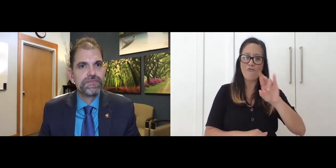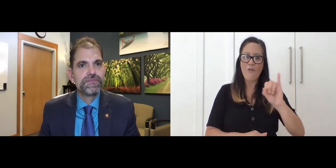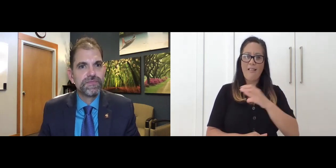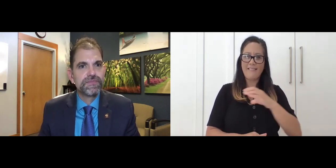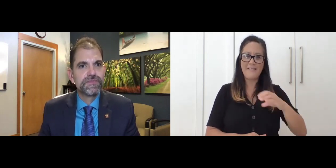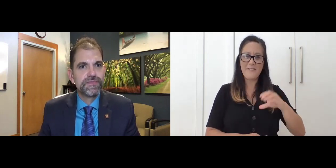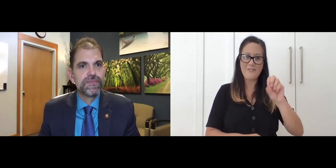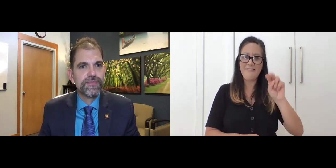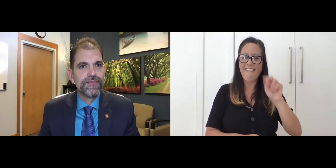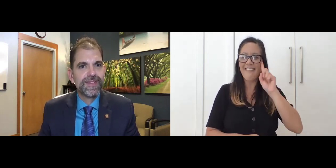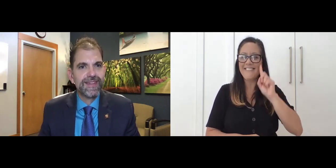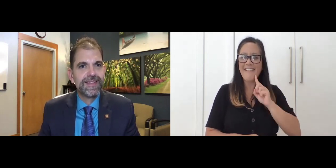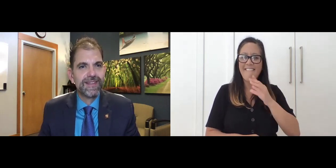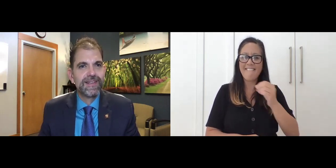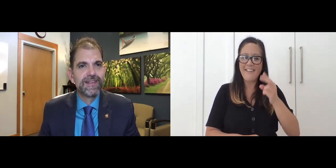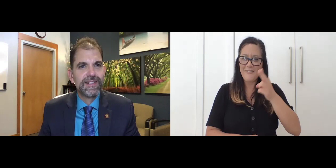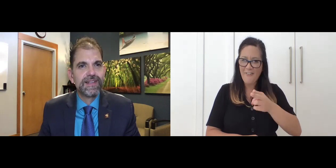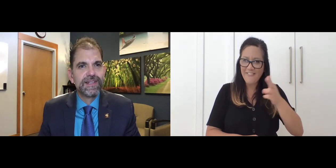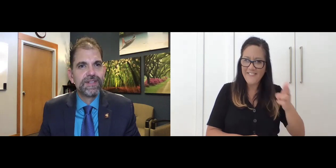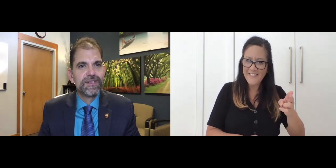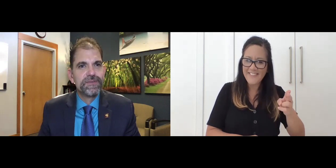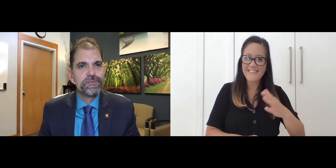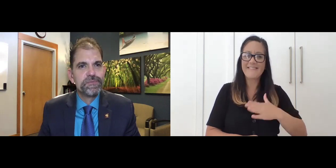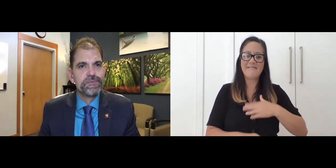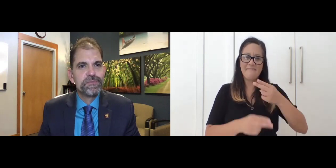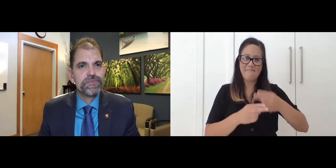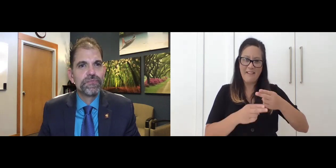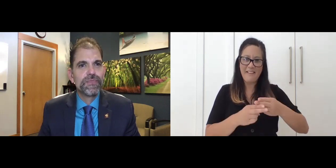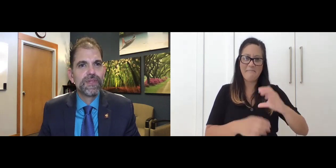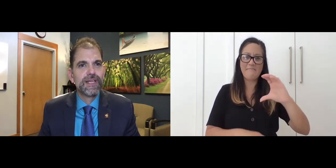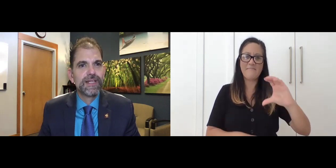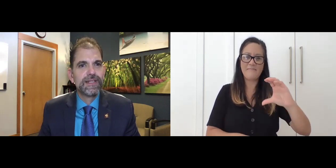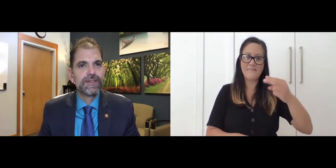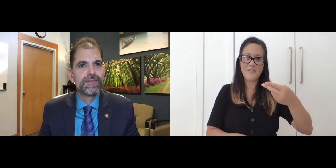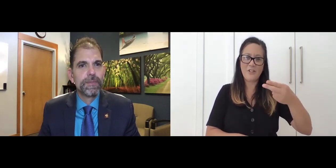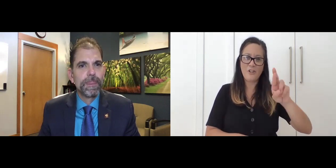or HSTP under the Rhode Island Commission on the Deaf and Hard of